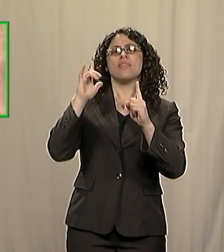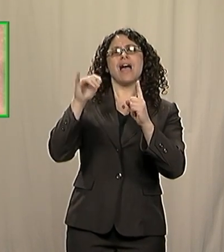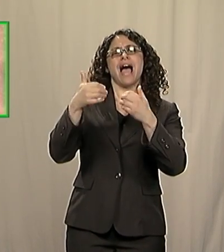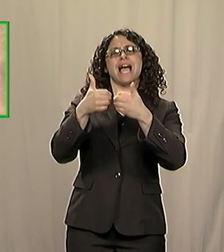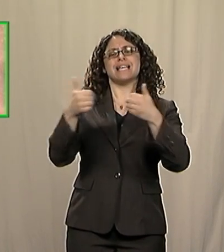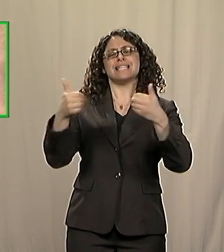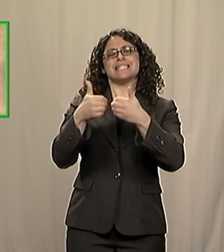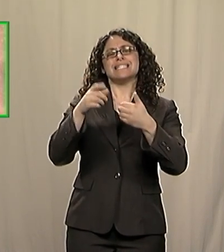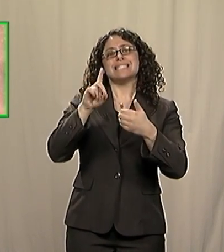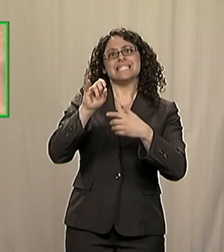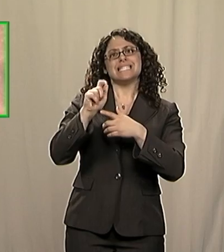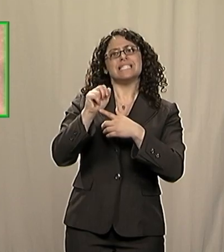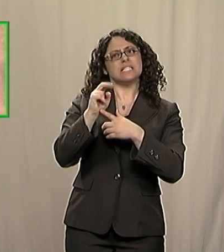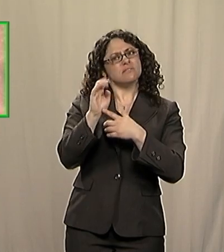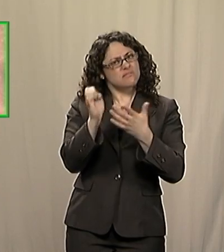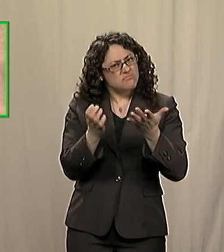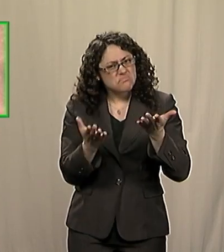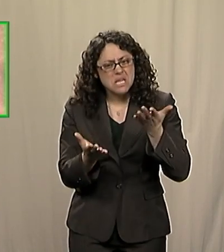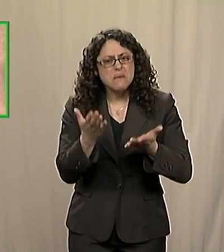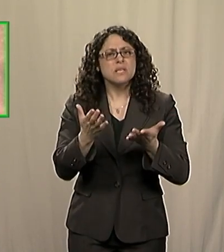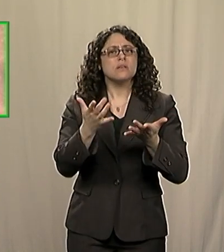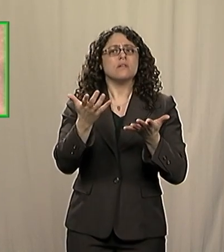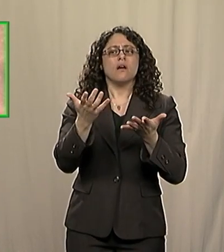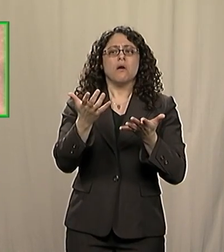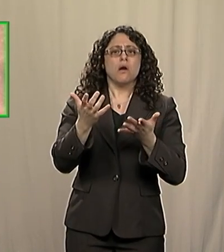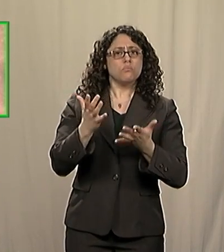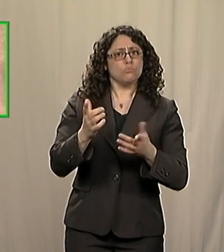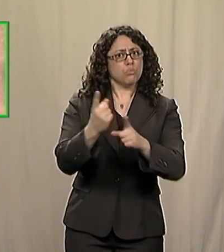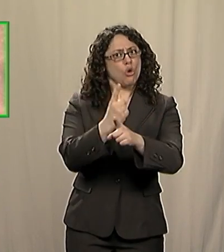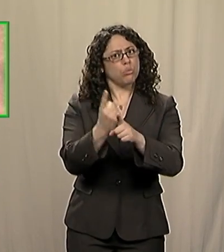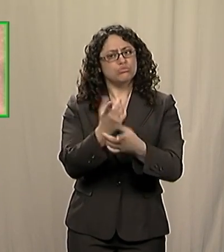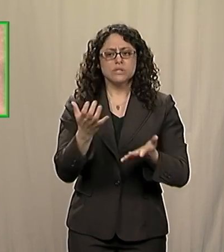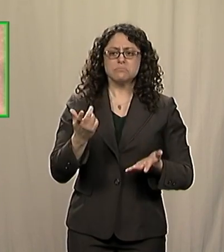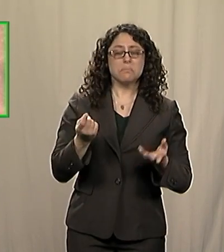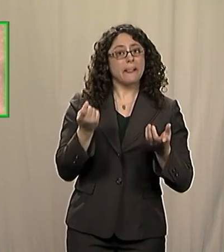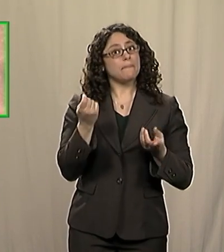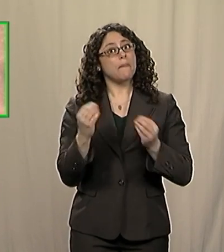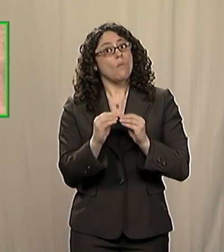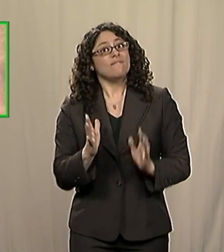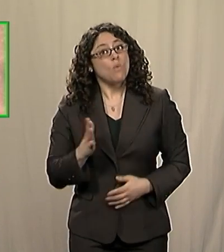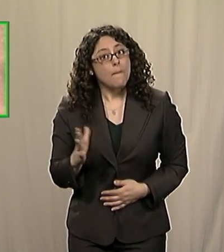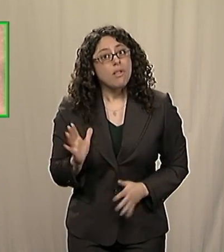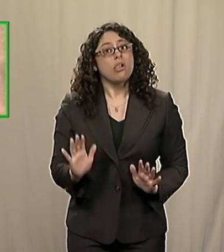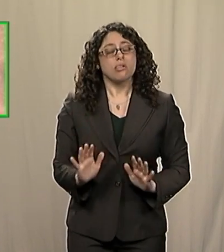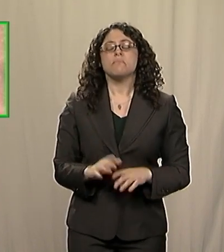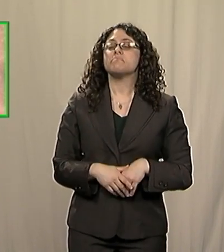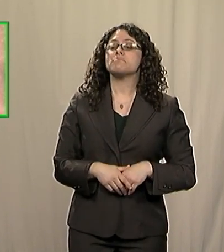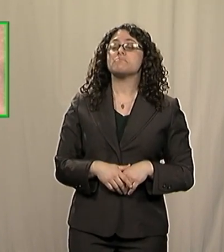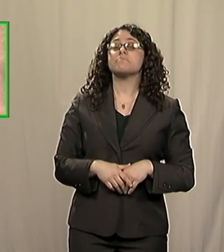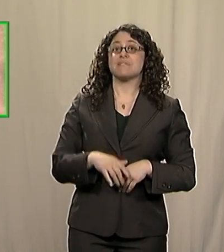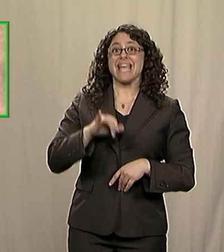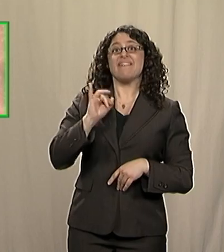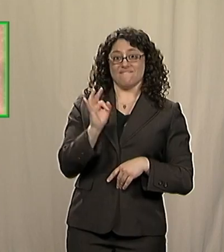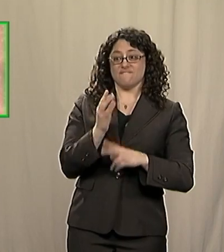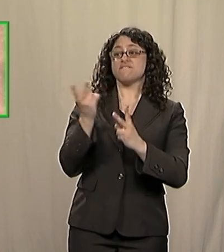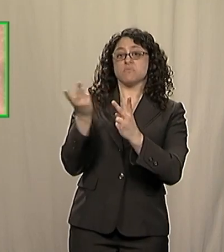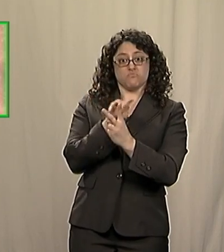social, and probably somewhat formal. So at this point, the attempt is if they're willing to cooperate with each other,